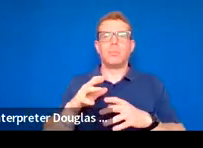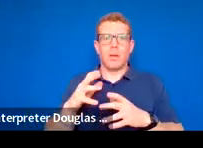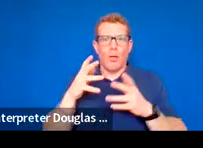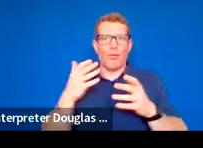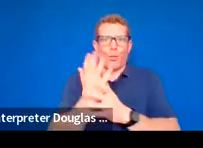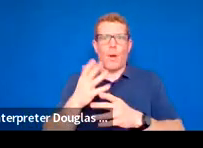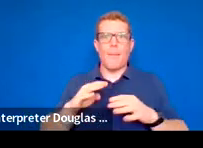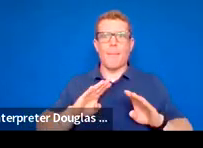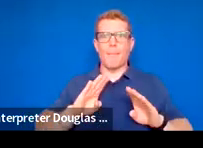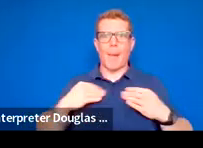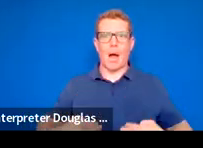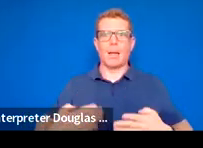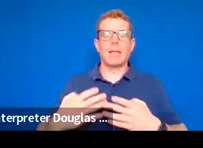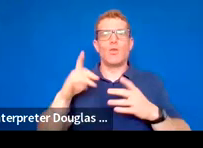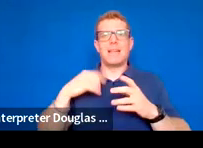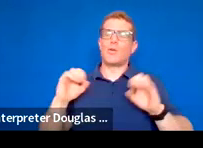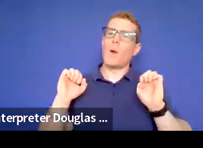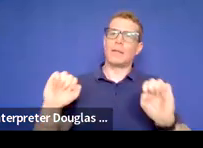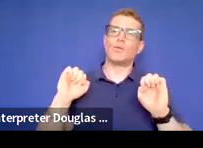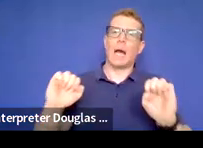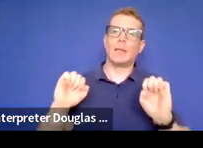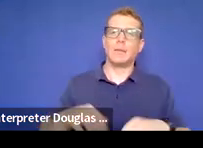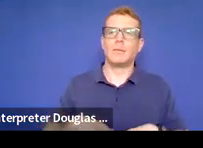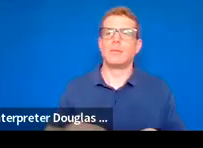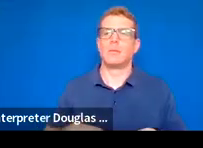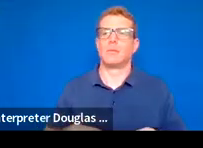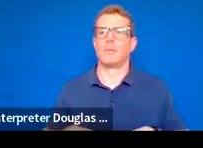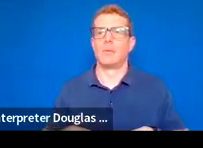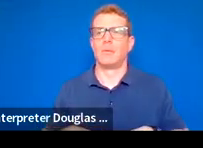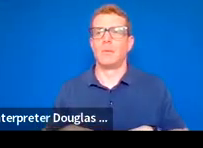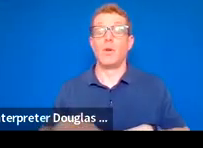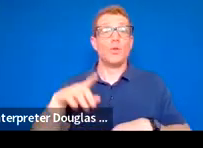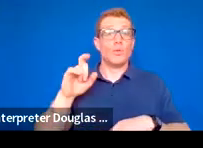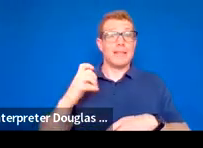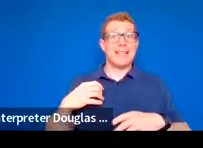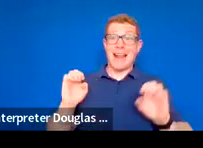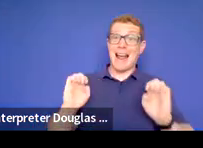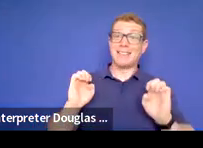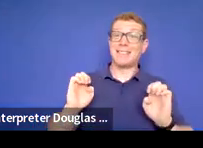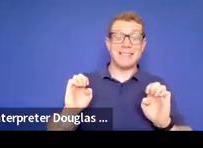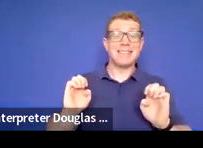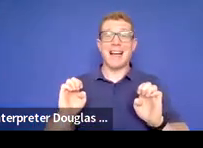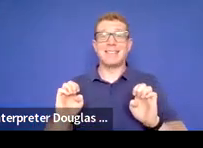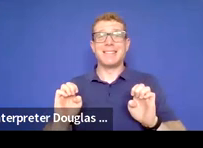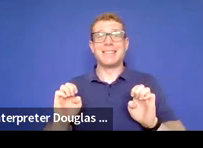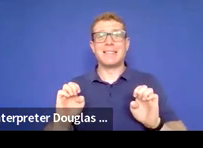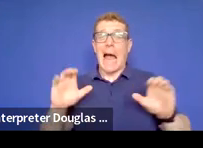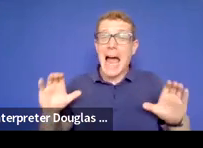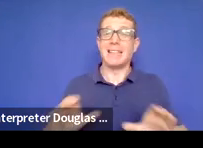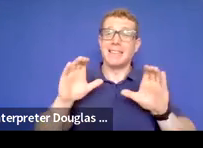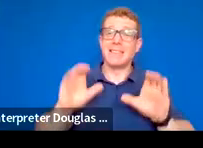Folks you need exercise that is active. 3 2 4 times we're gonna talk about that.